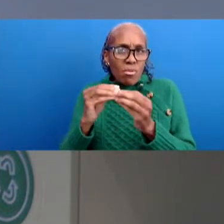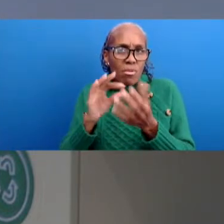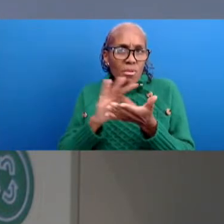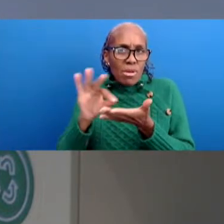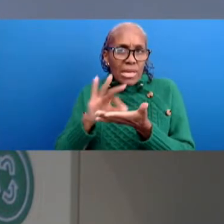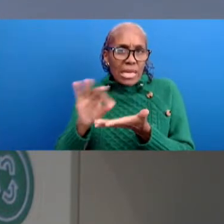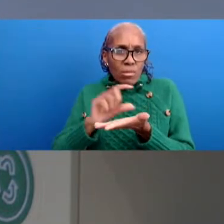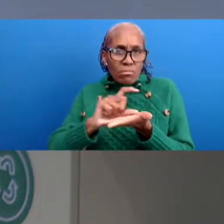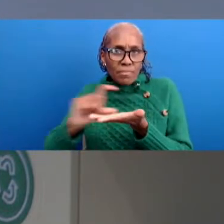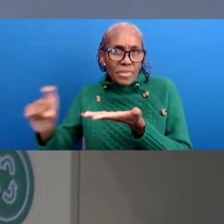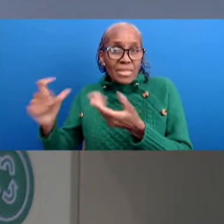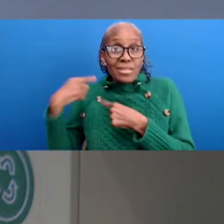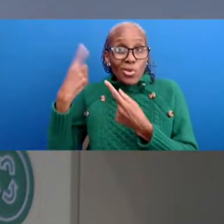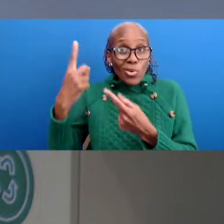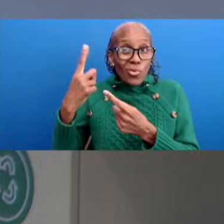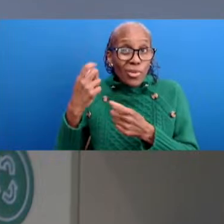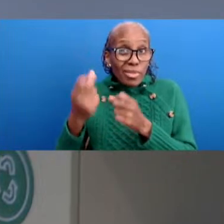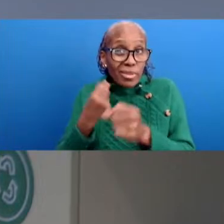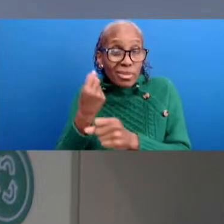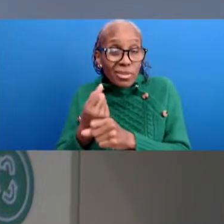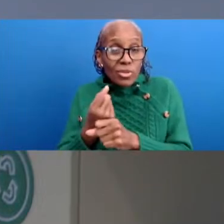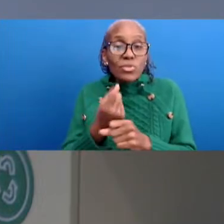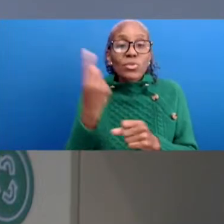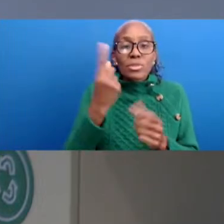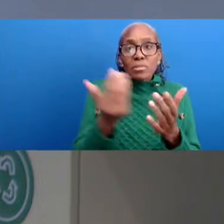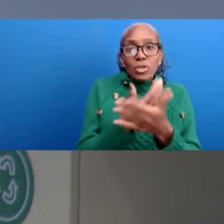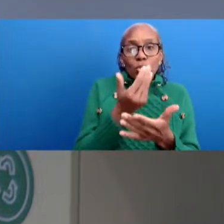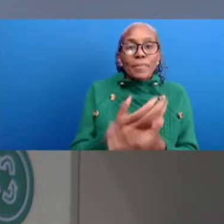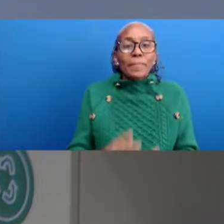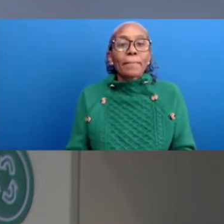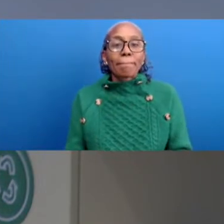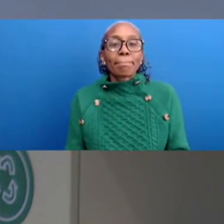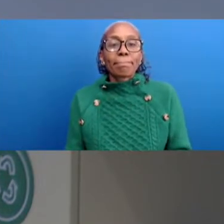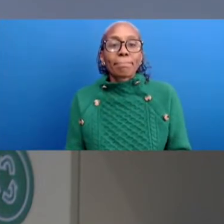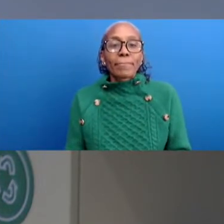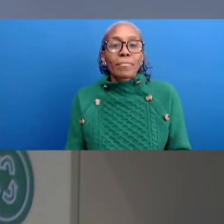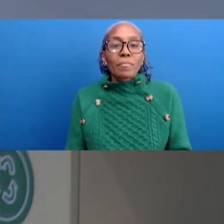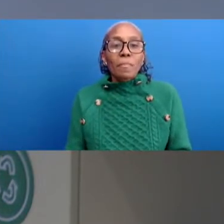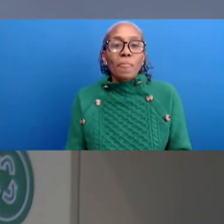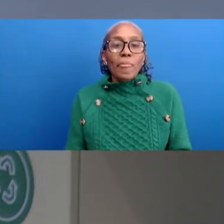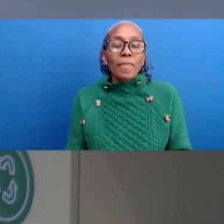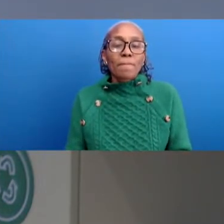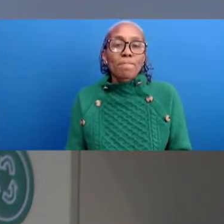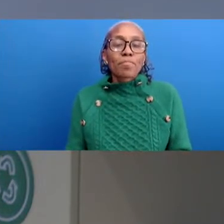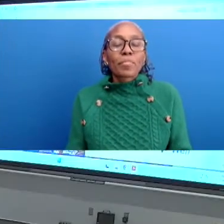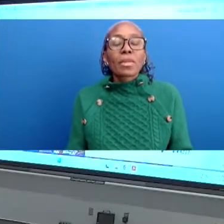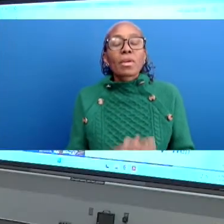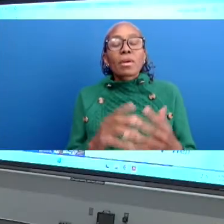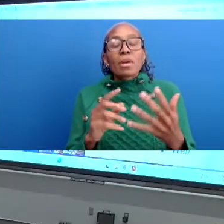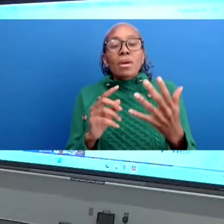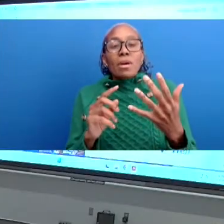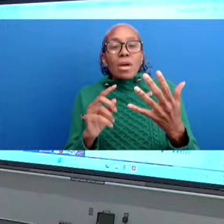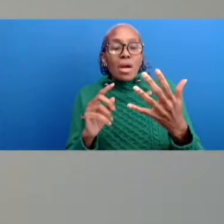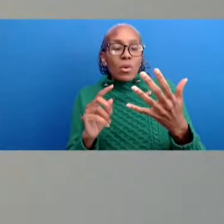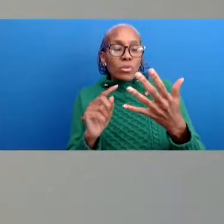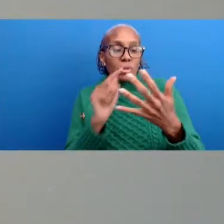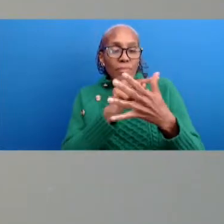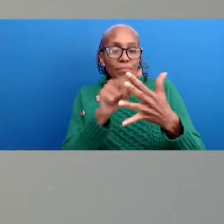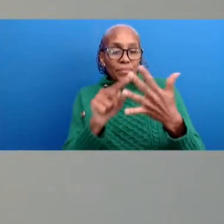THERE A LOW INVENTORY? IS THAT TYPICAL?